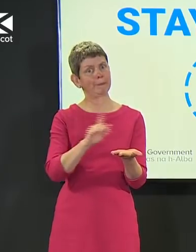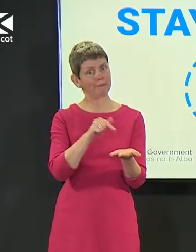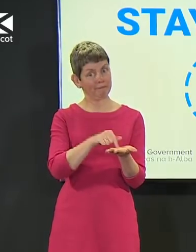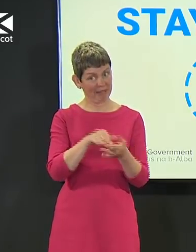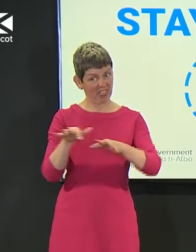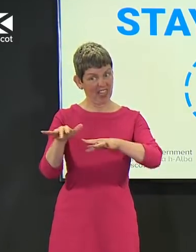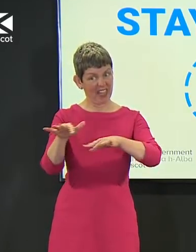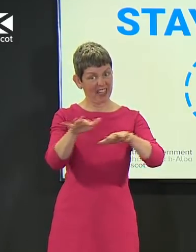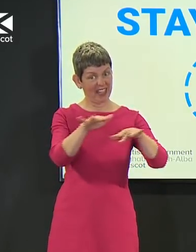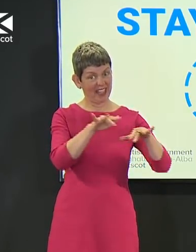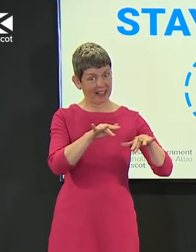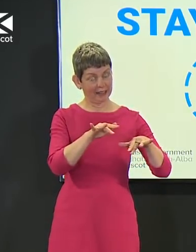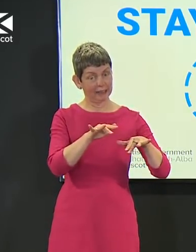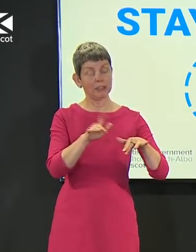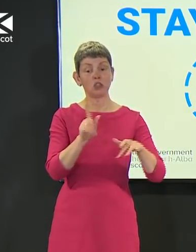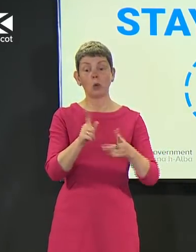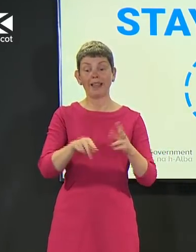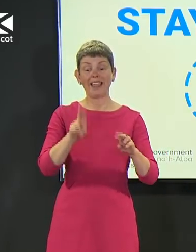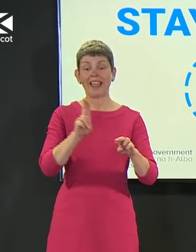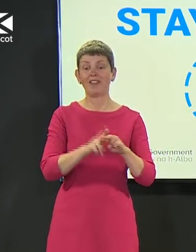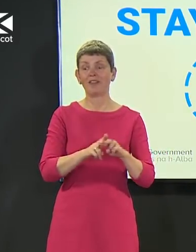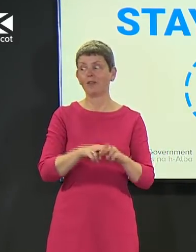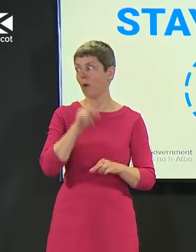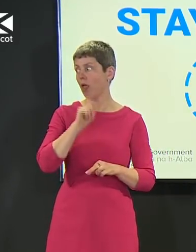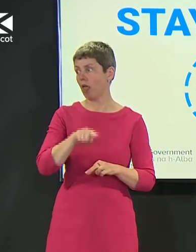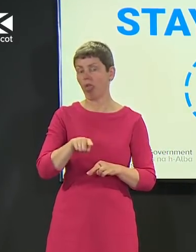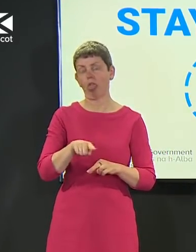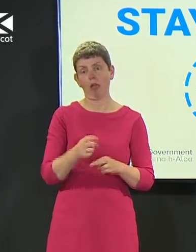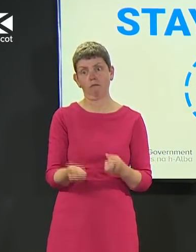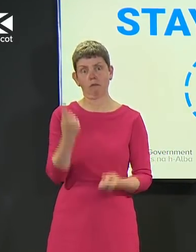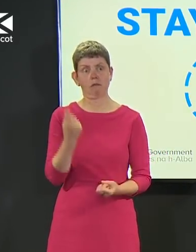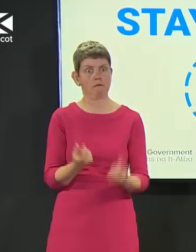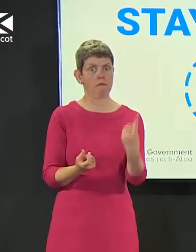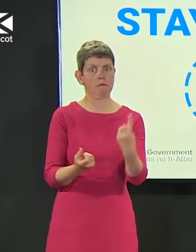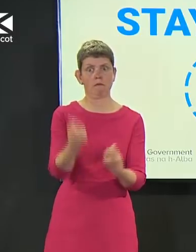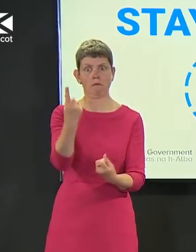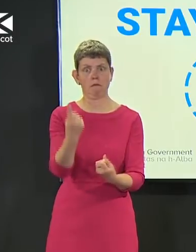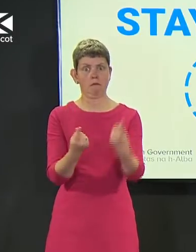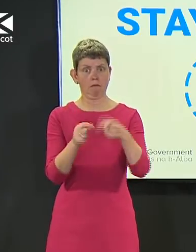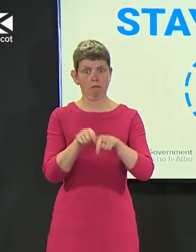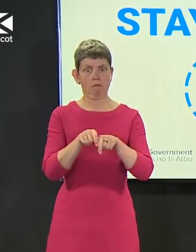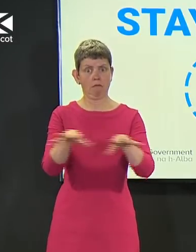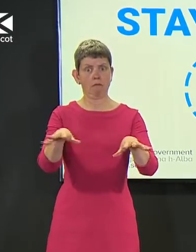it will come back if we allow it to come back so we must still exercise care and caution because